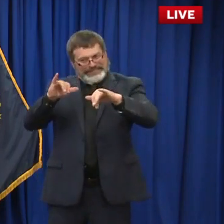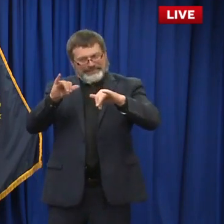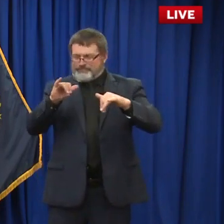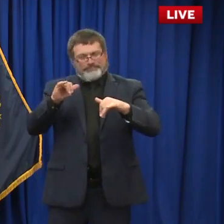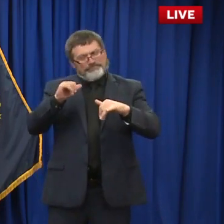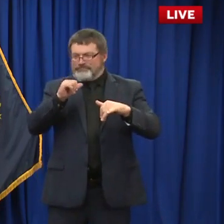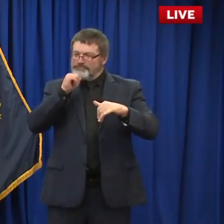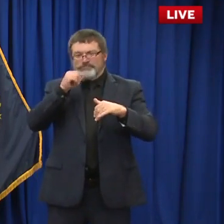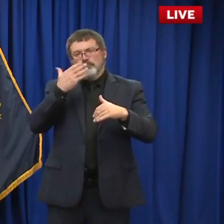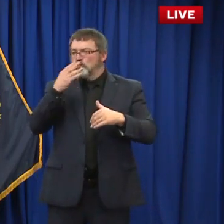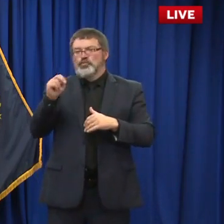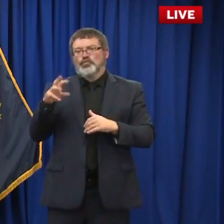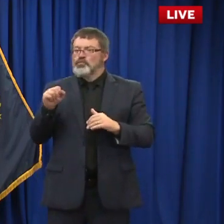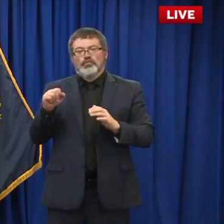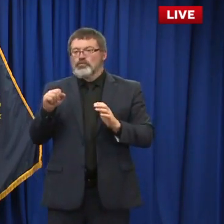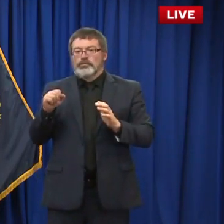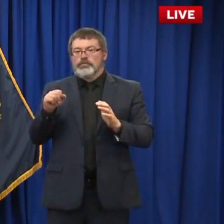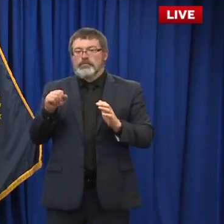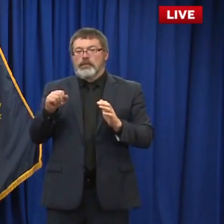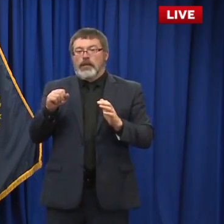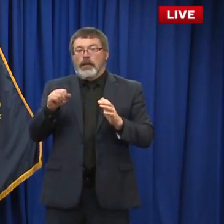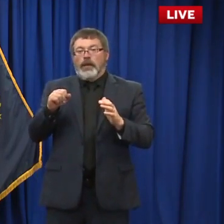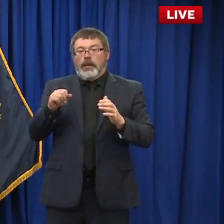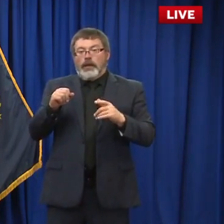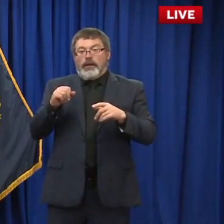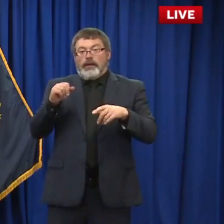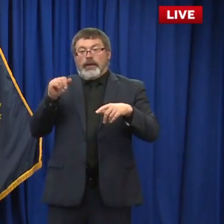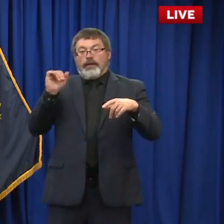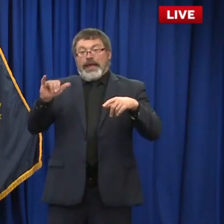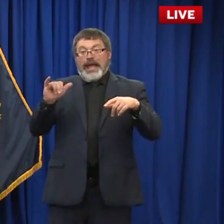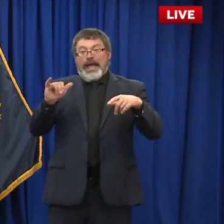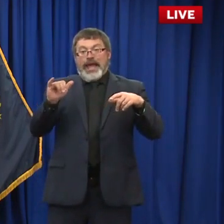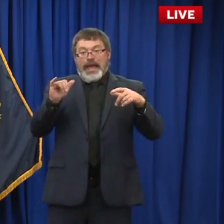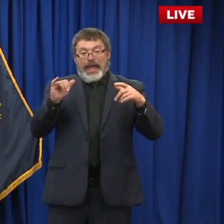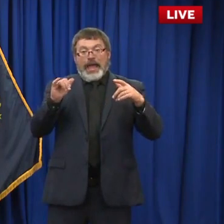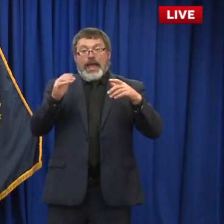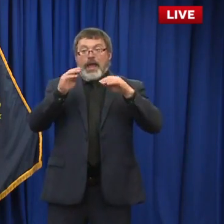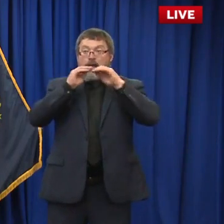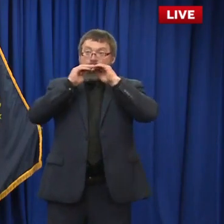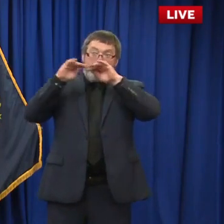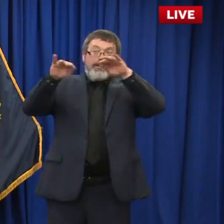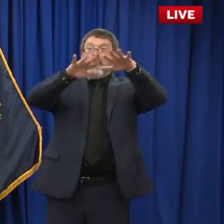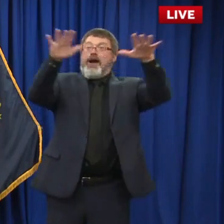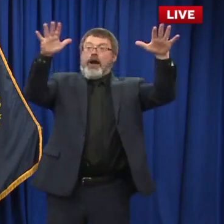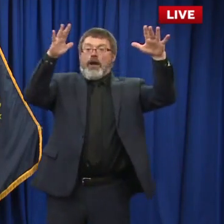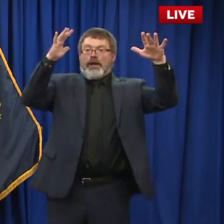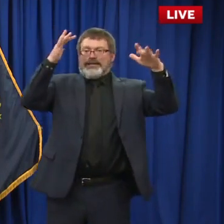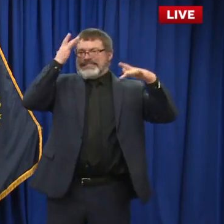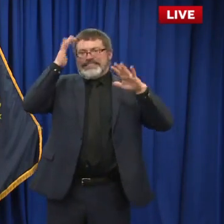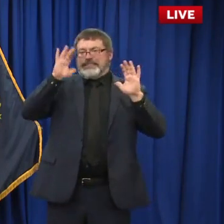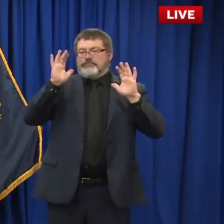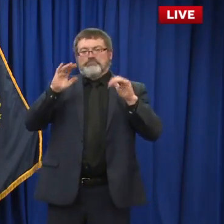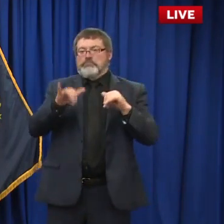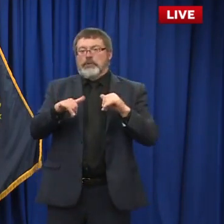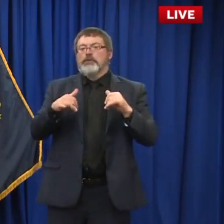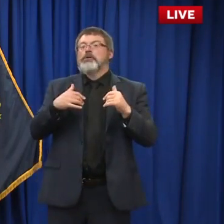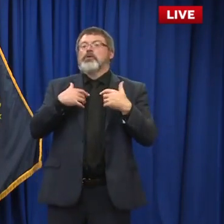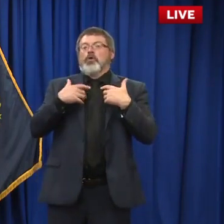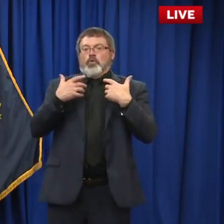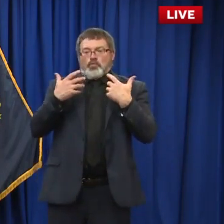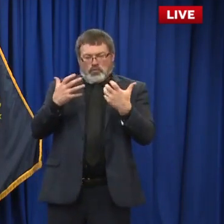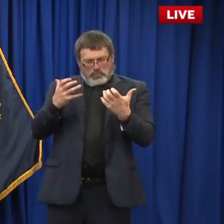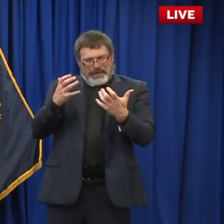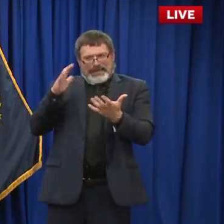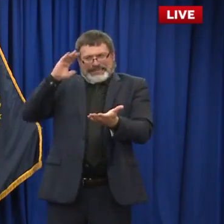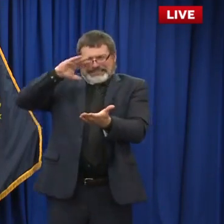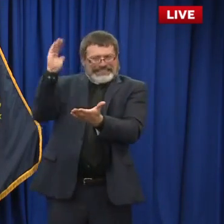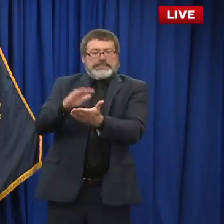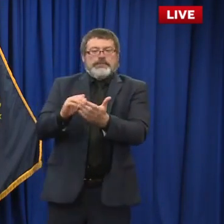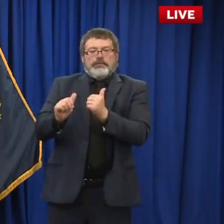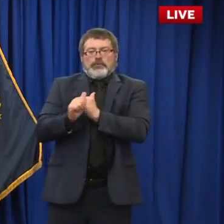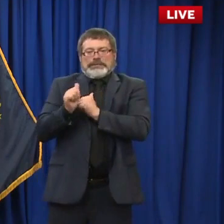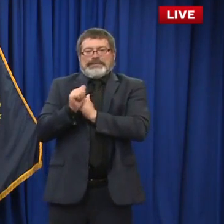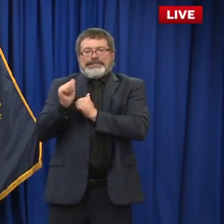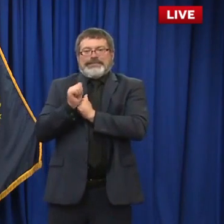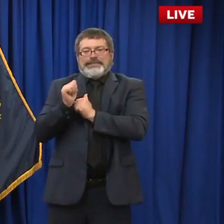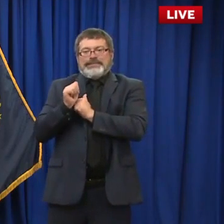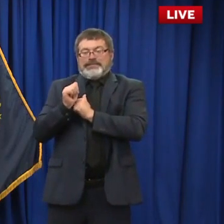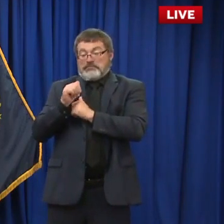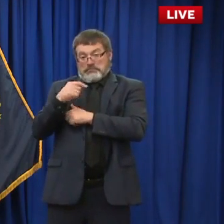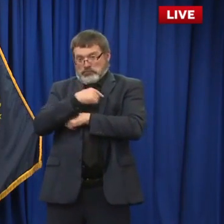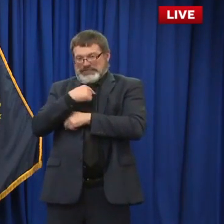IT'S NOT AN AIRBORNE ILLNESS, IT'S NOT BEEN PROVEN TO BE THAT, THAT'S A REALLY GOOD THING BY THE WAY, IT'S AS OPERATED BUT NOT TRULY AIRBORNE, SO WE'RE NOT AT THAT STAGE YET, SO ANYTHING